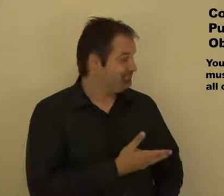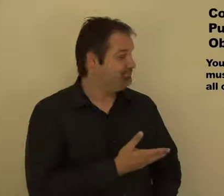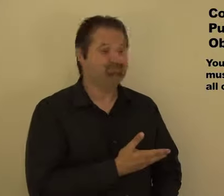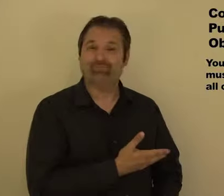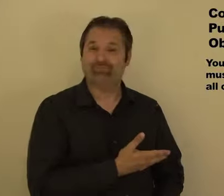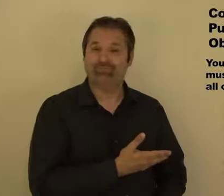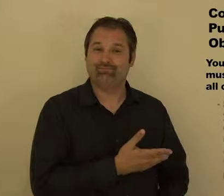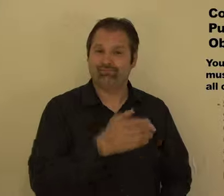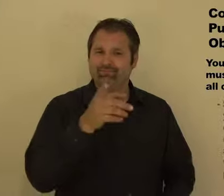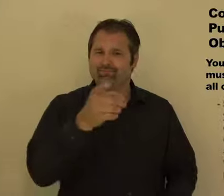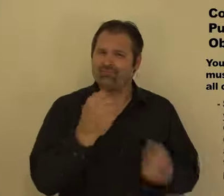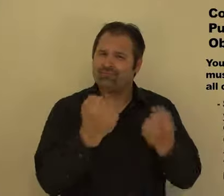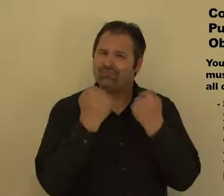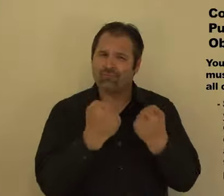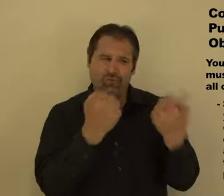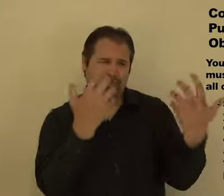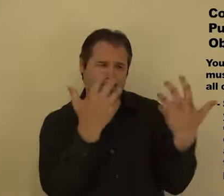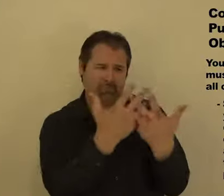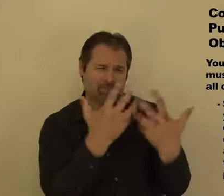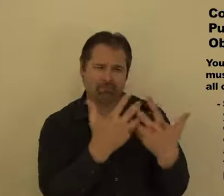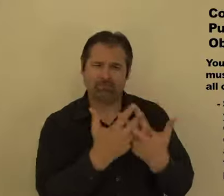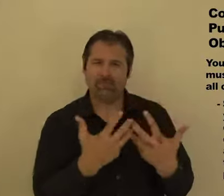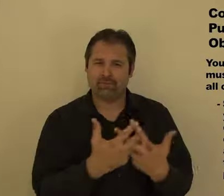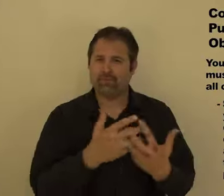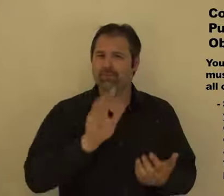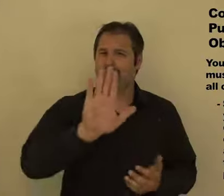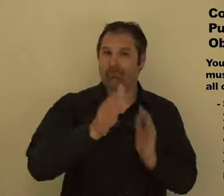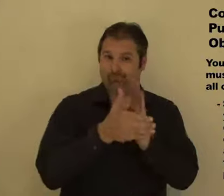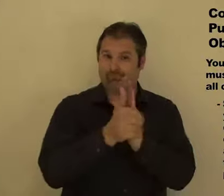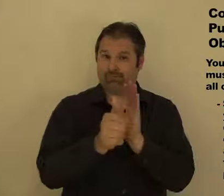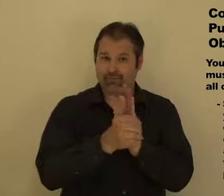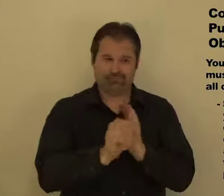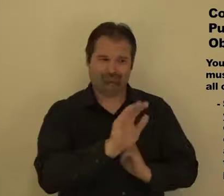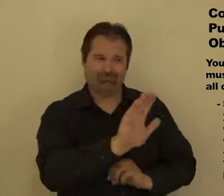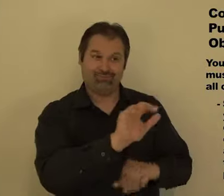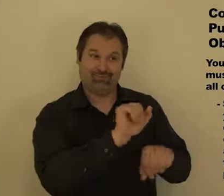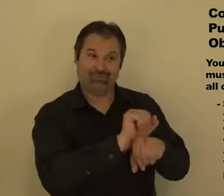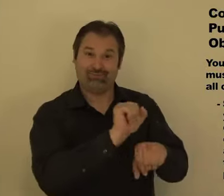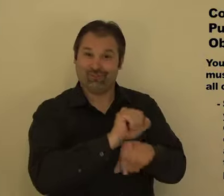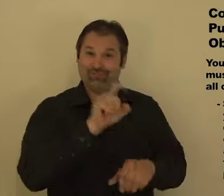what the employer is looking for.